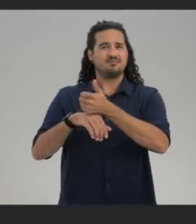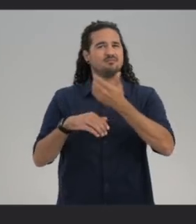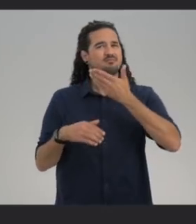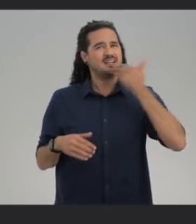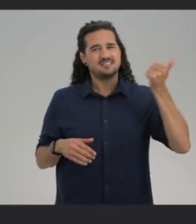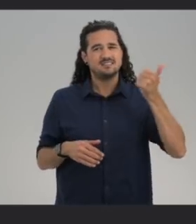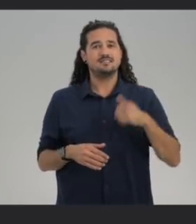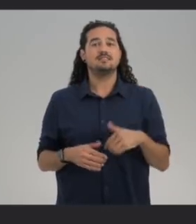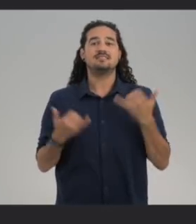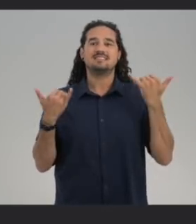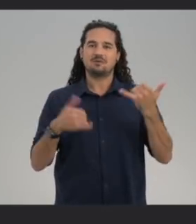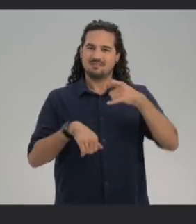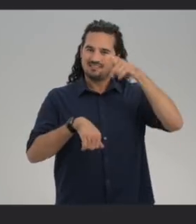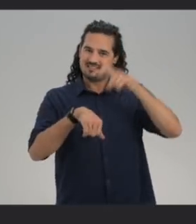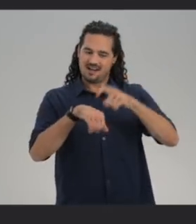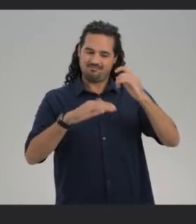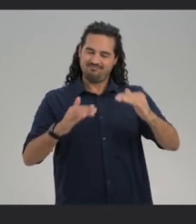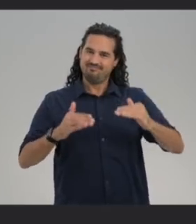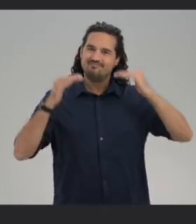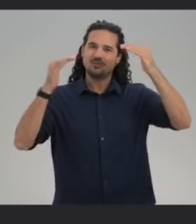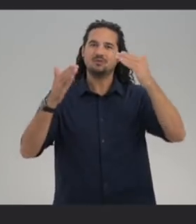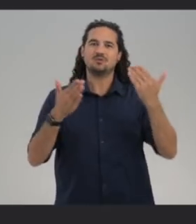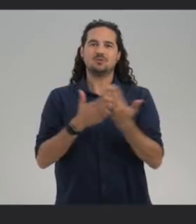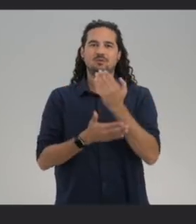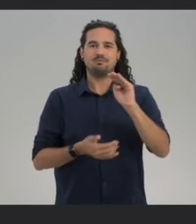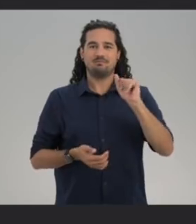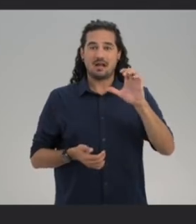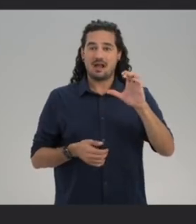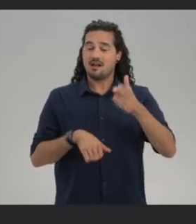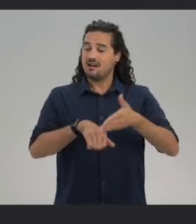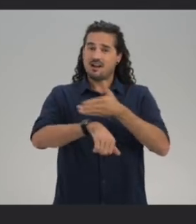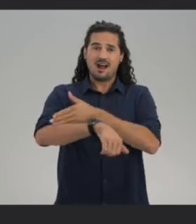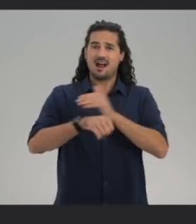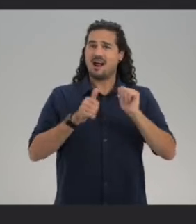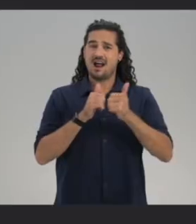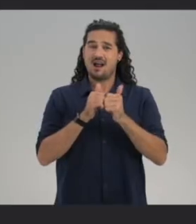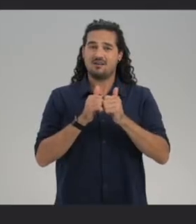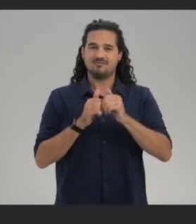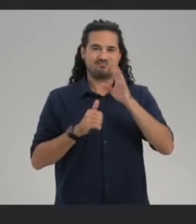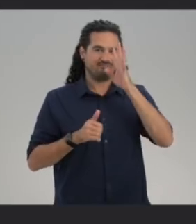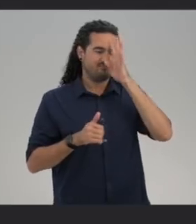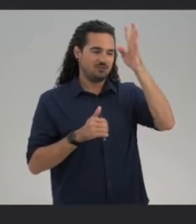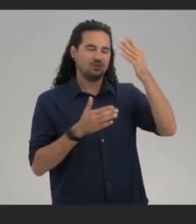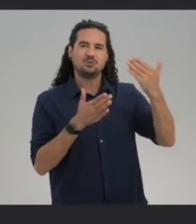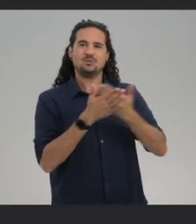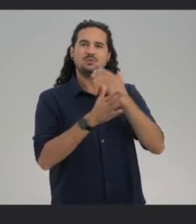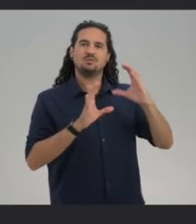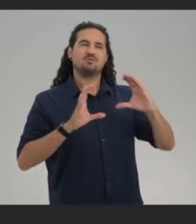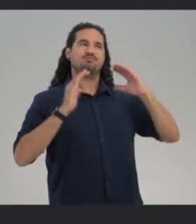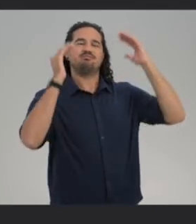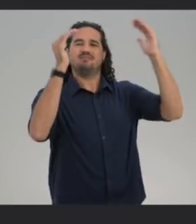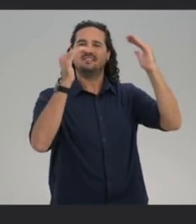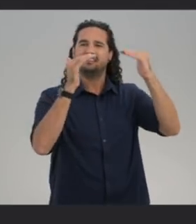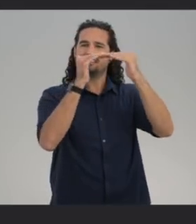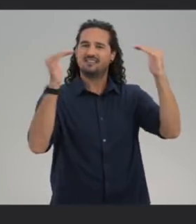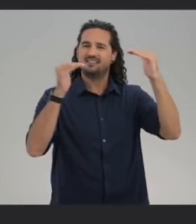Well, now it's time for the Mac to take a gigantic leap forward. To do this, we needed to develop a new set of advanced technologies.